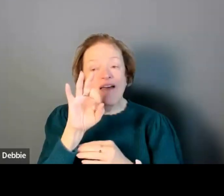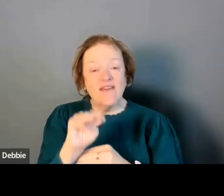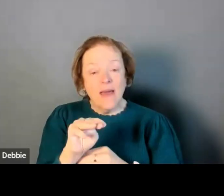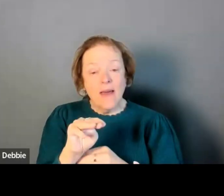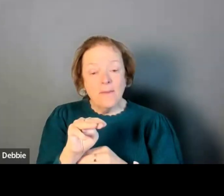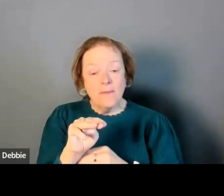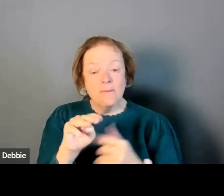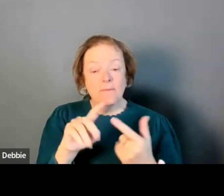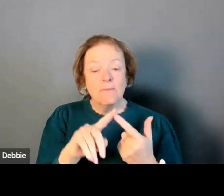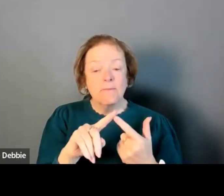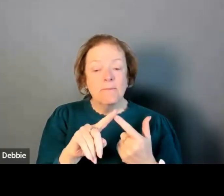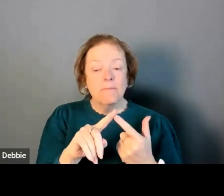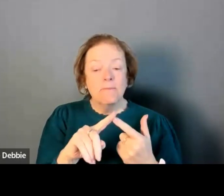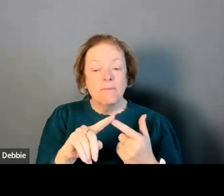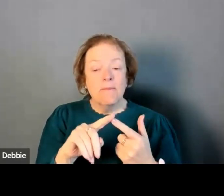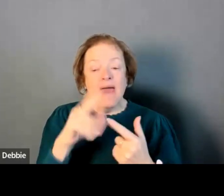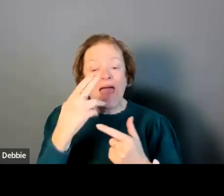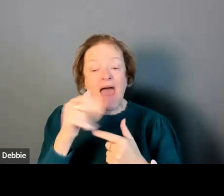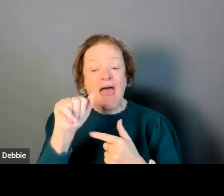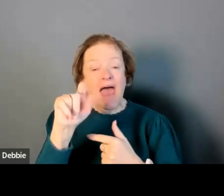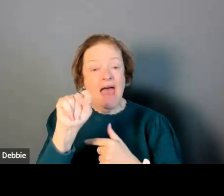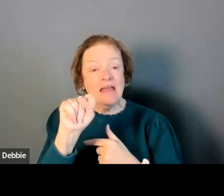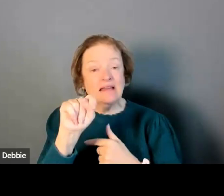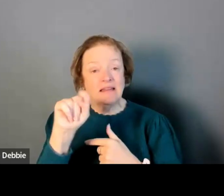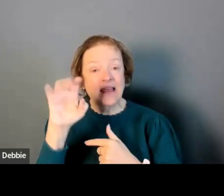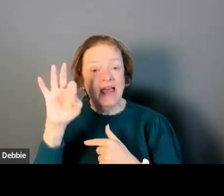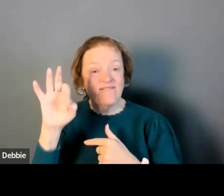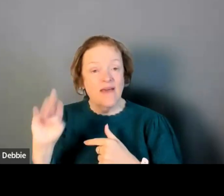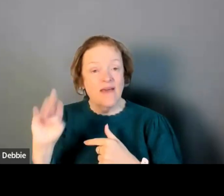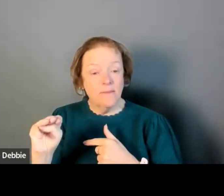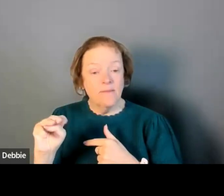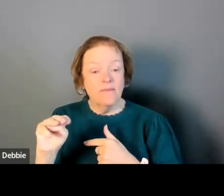and to troubleshoot. But my goal today is not to talk and give you